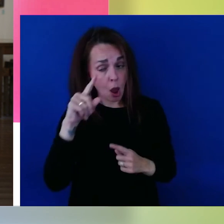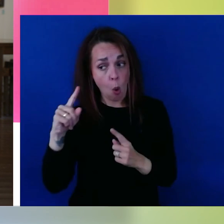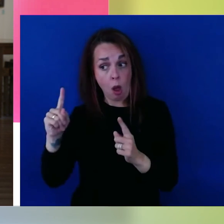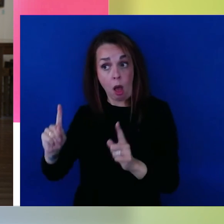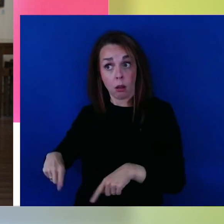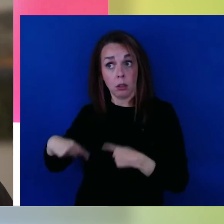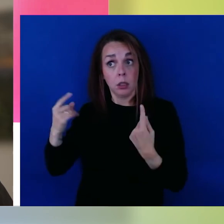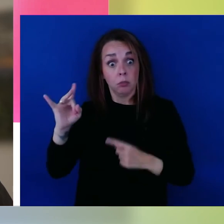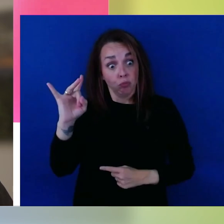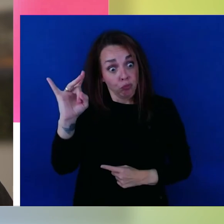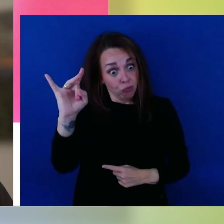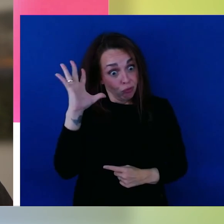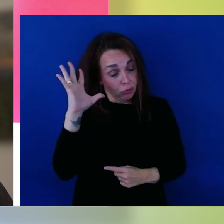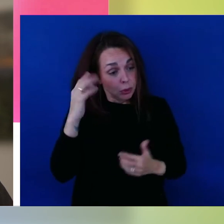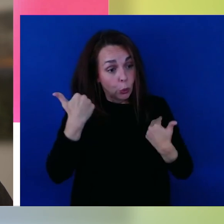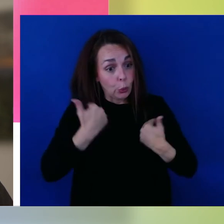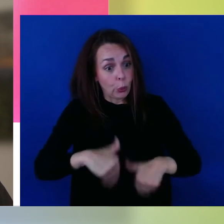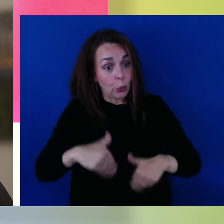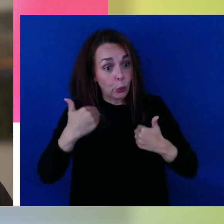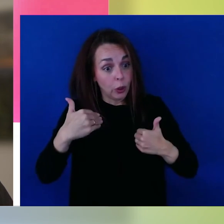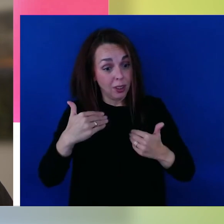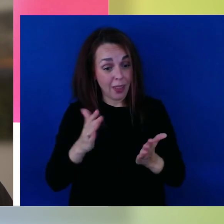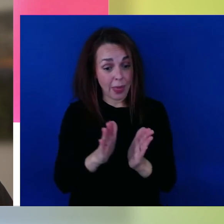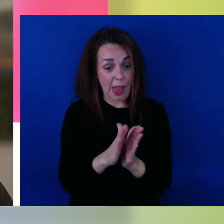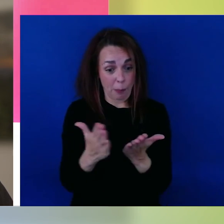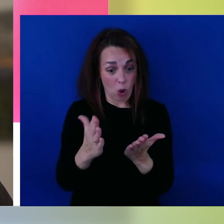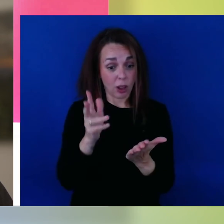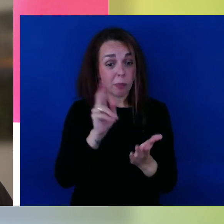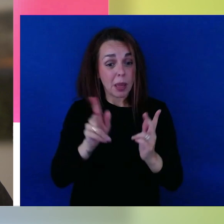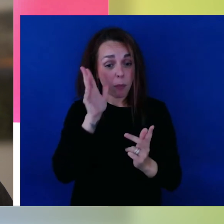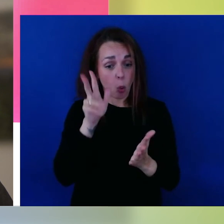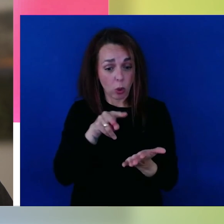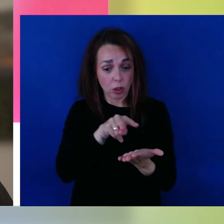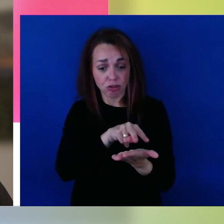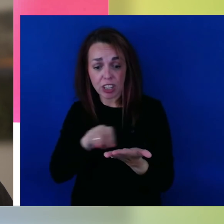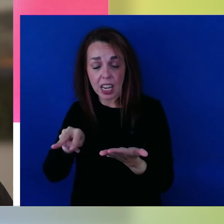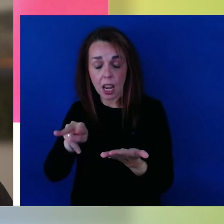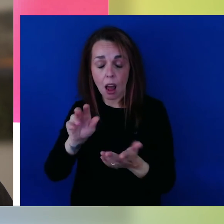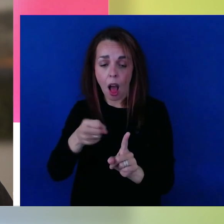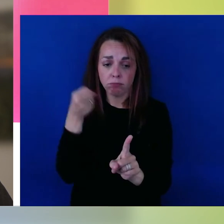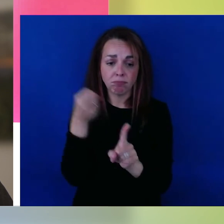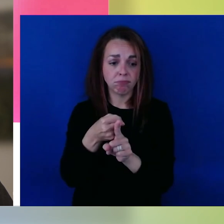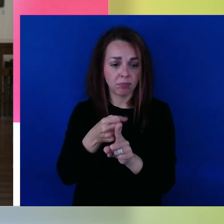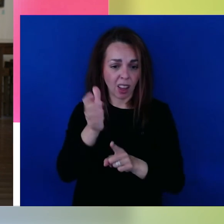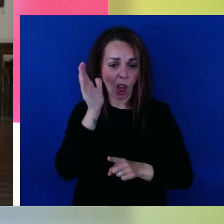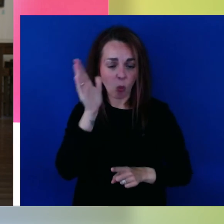and just the impact that you are gonna have out there is untold, my friend,